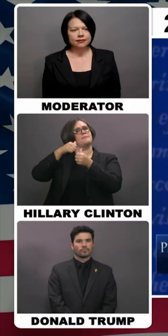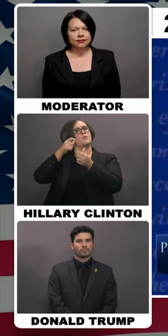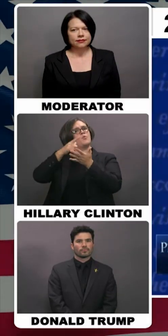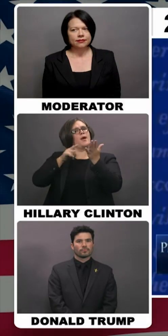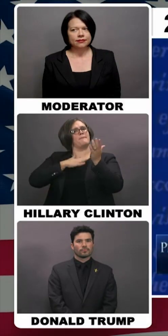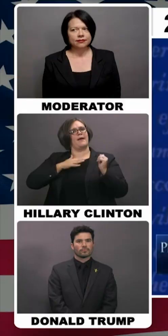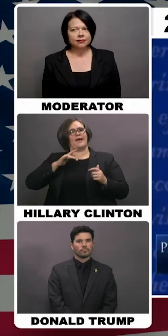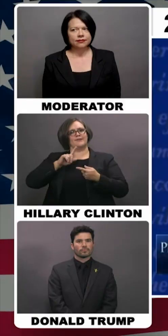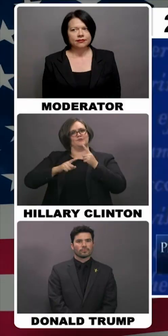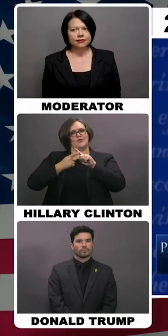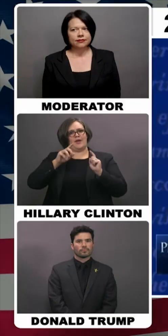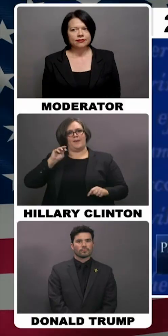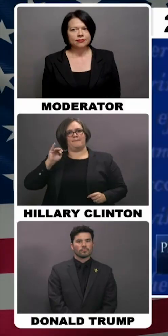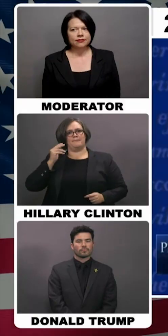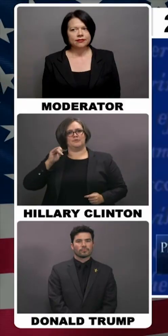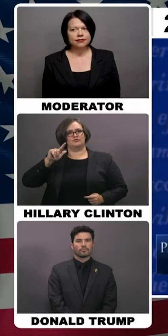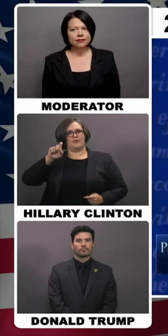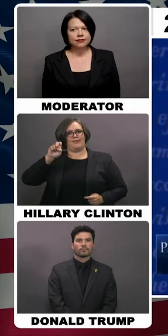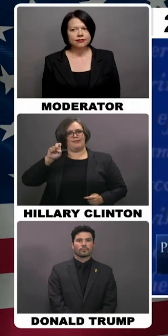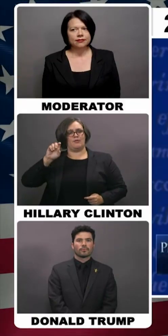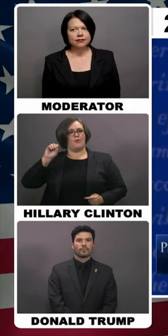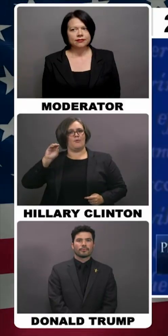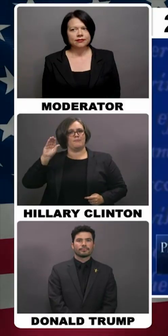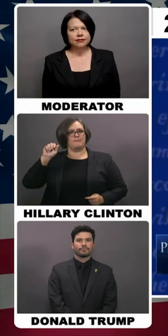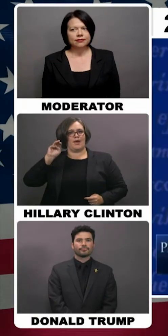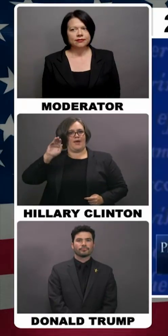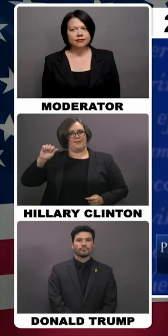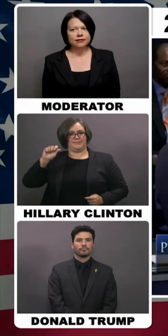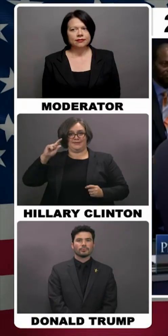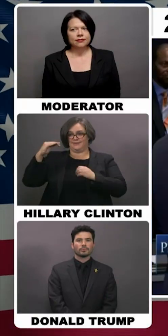advised us all when they go low, you go high.